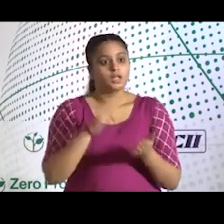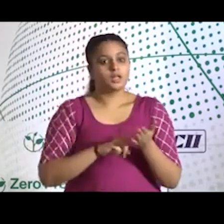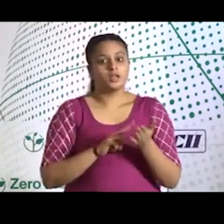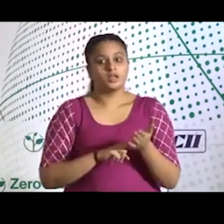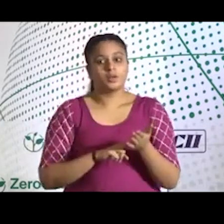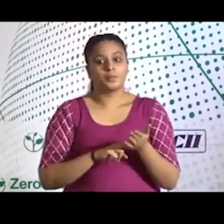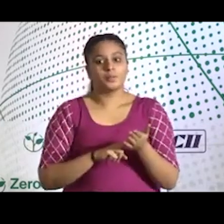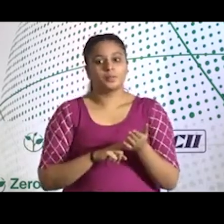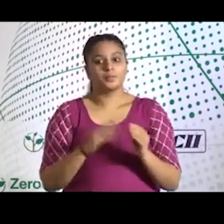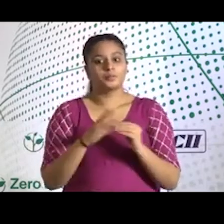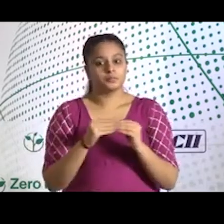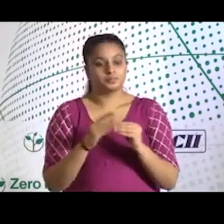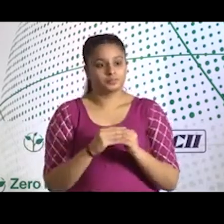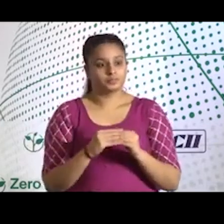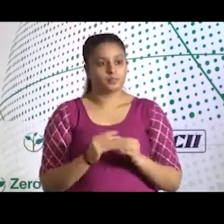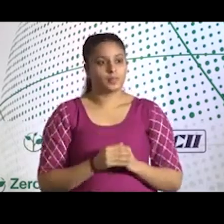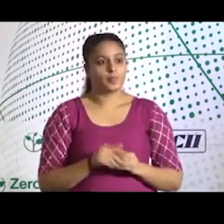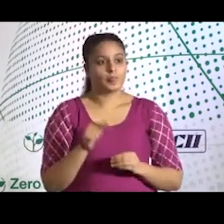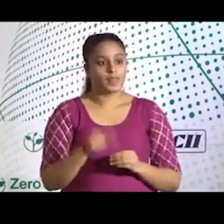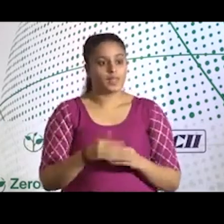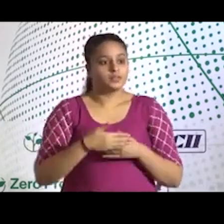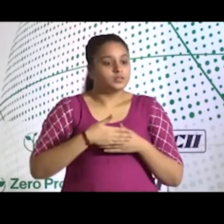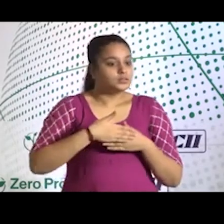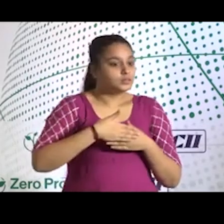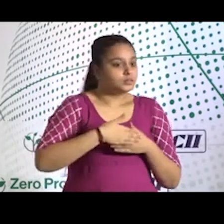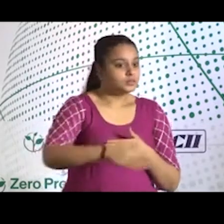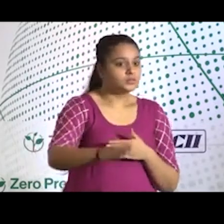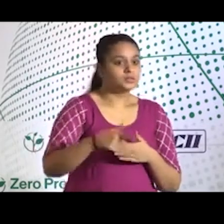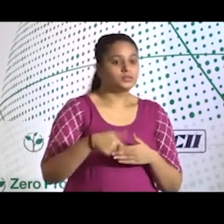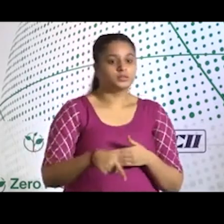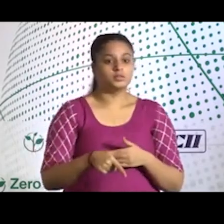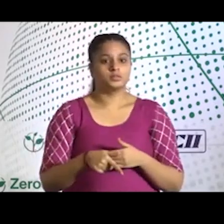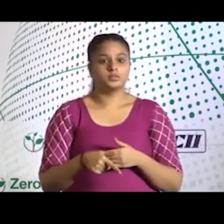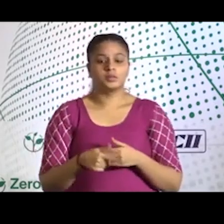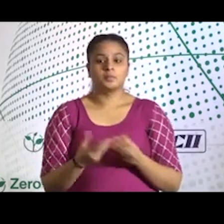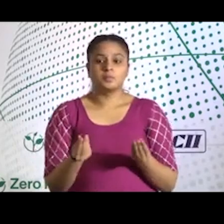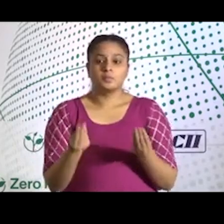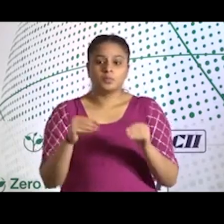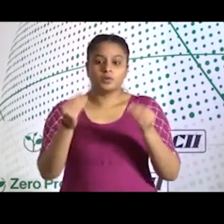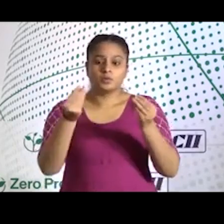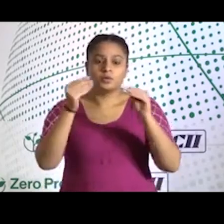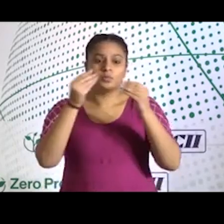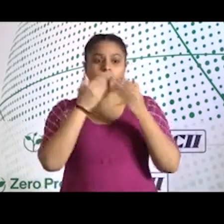and today that continues to have maximum number of students with disabilities